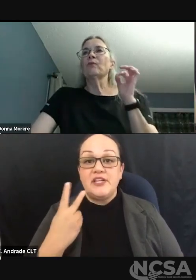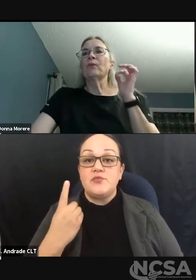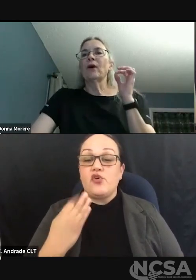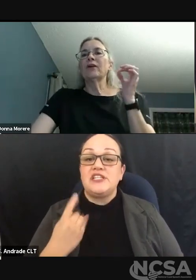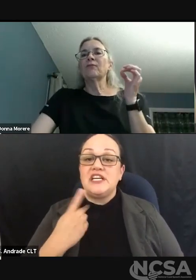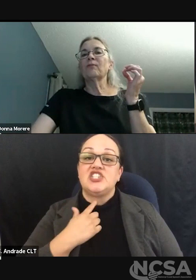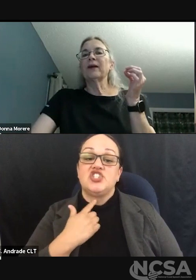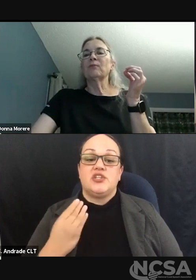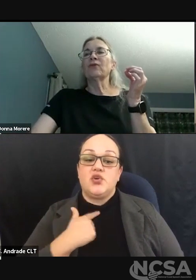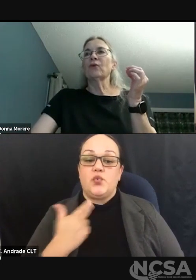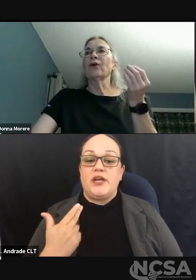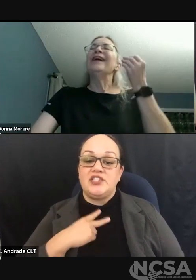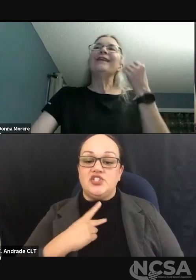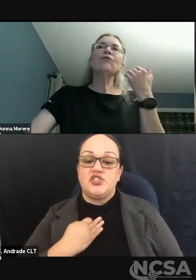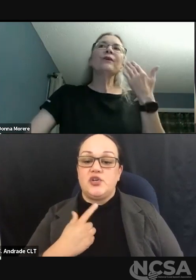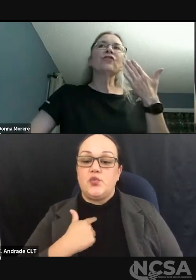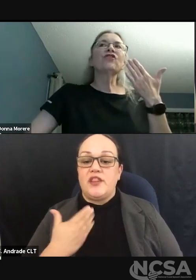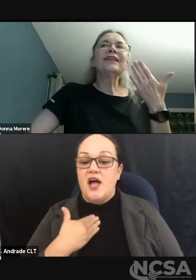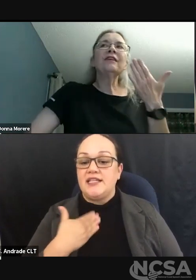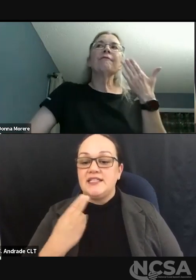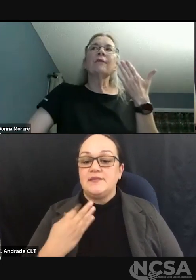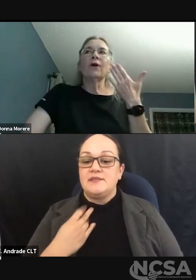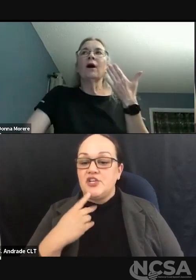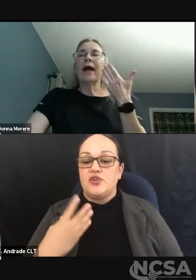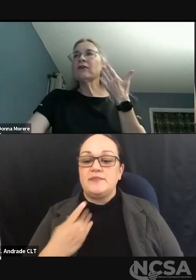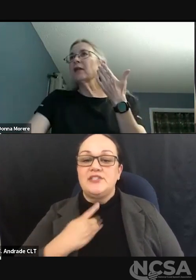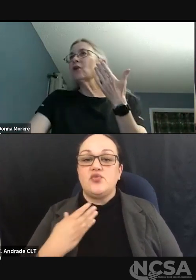children with Autism Spectrum Disorder. This research didn't actually look at Cued Speech